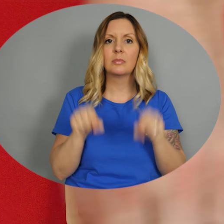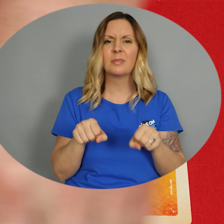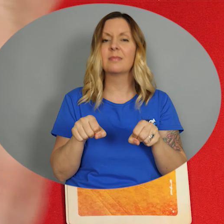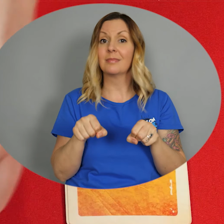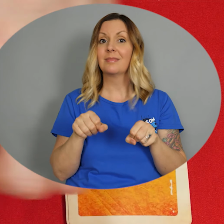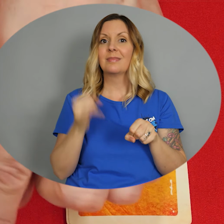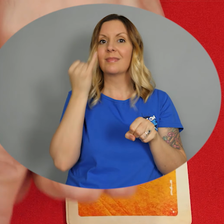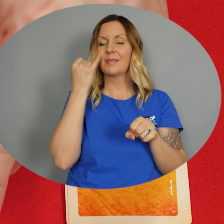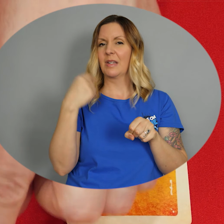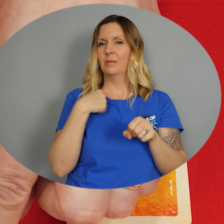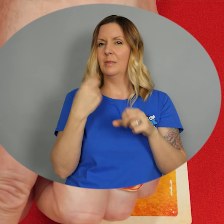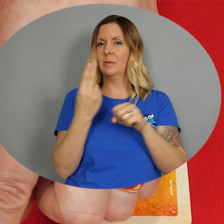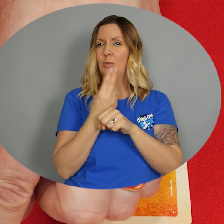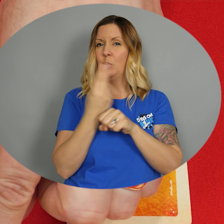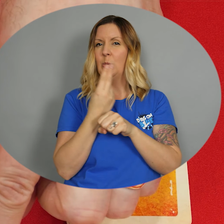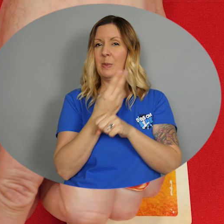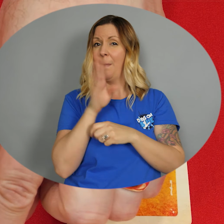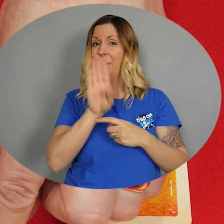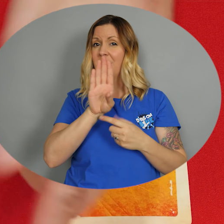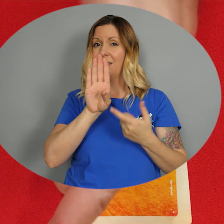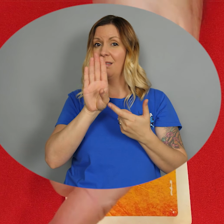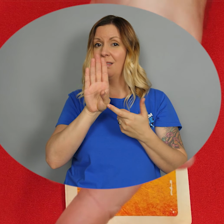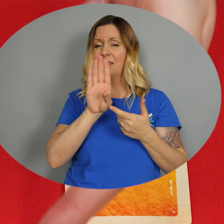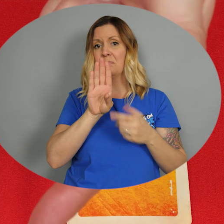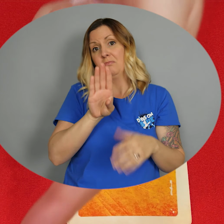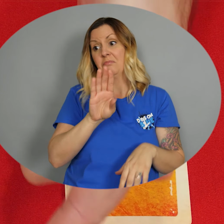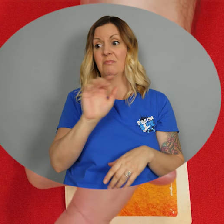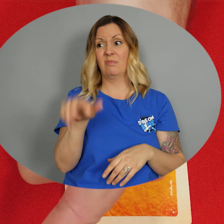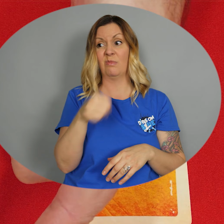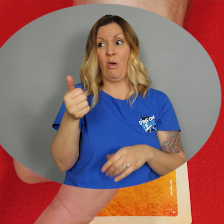in the shared area, face up on the table. That means if I end up using the letter b